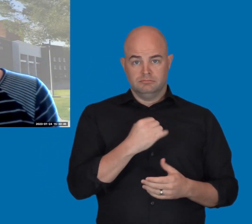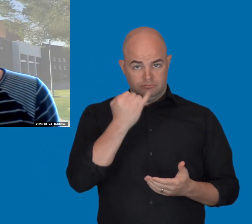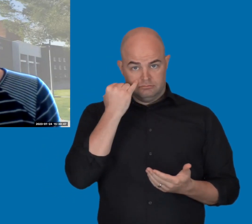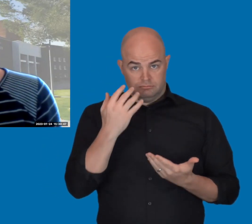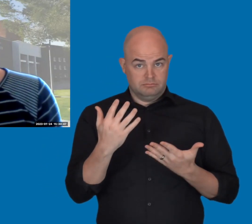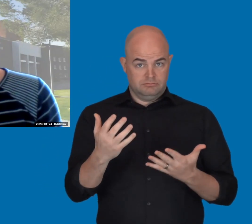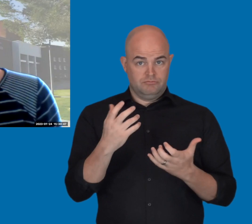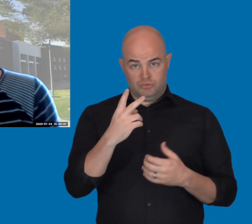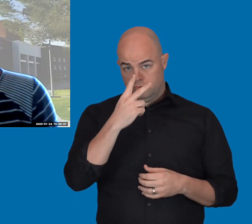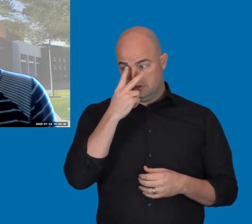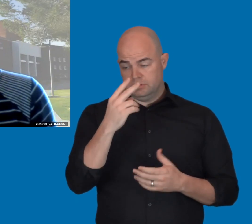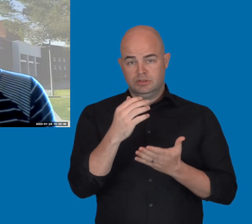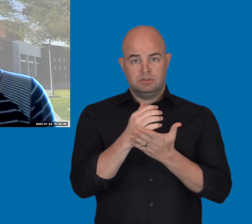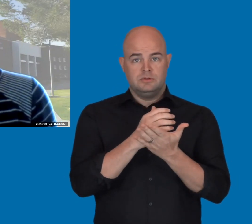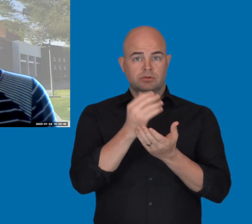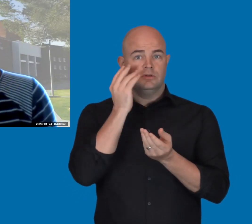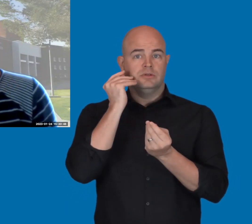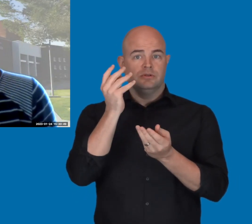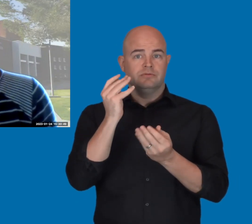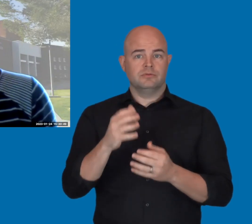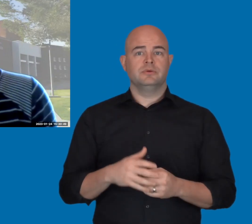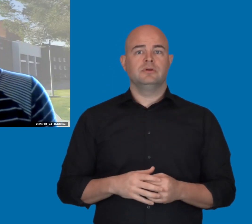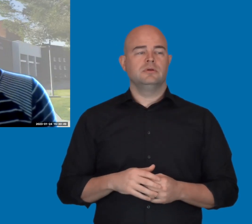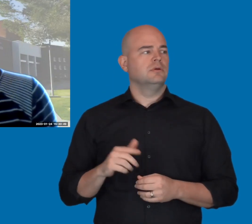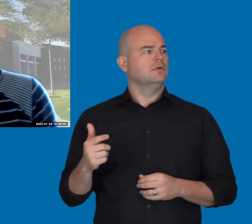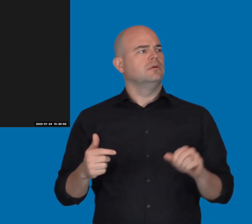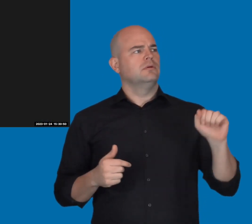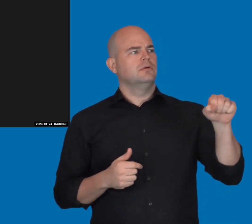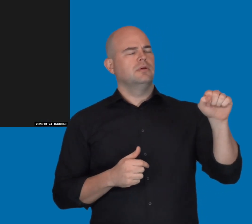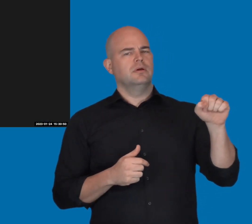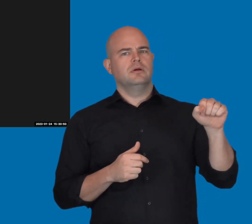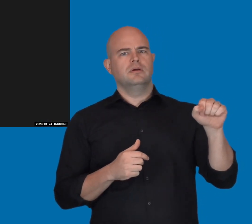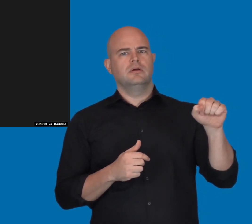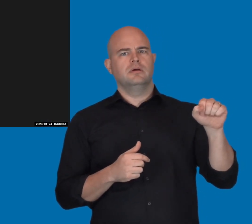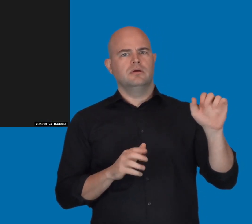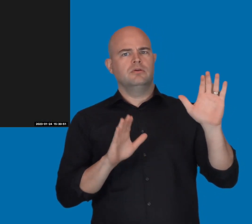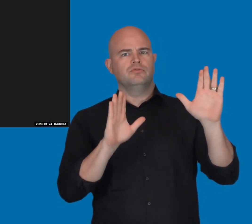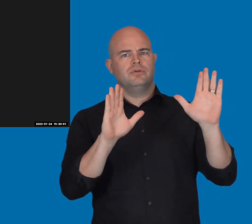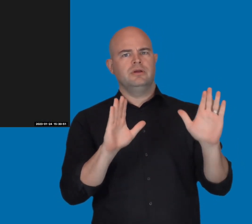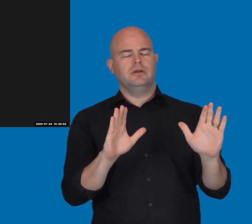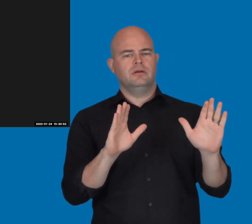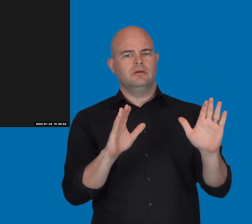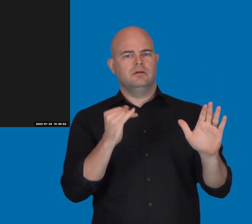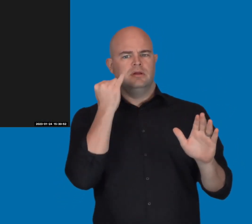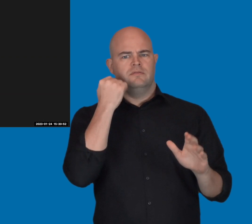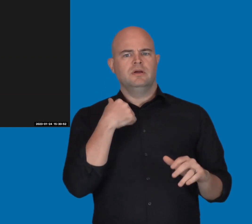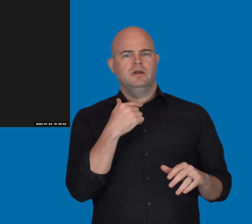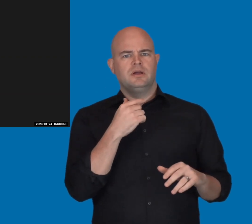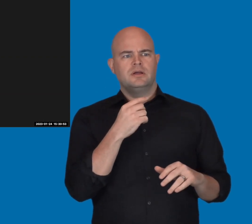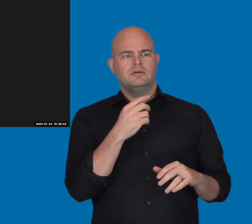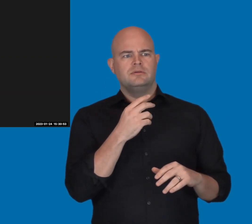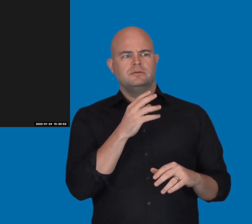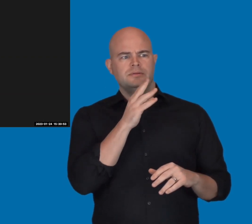I got the email for them, but I'm not sure as to the --